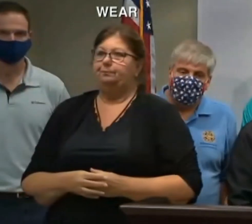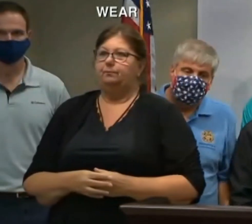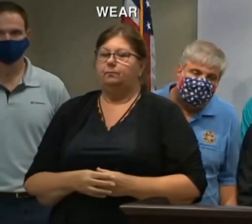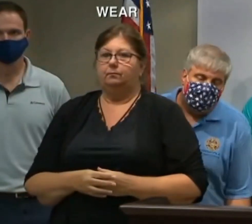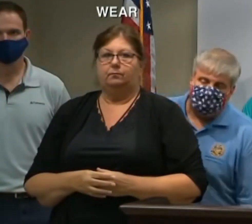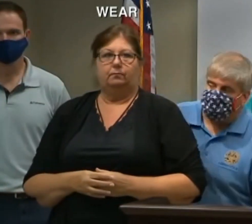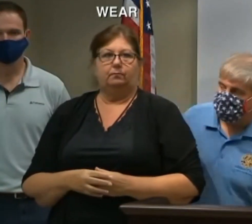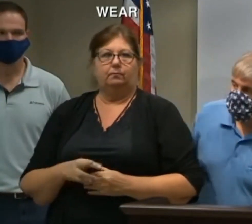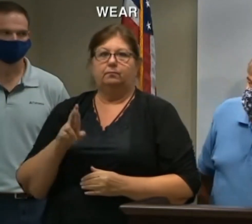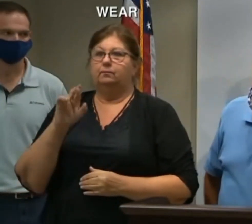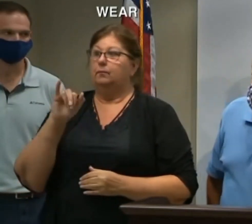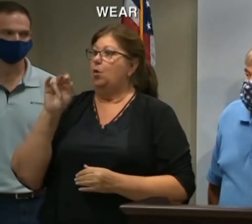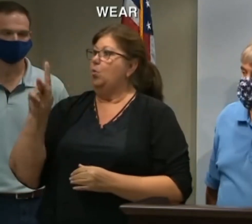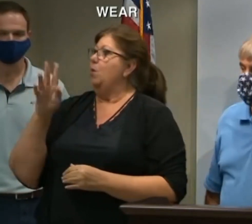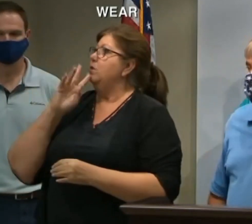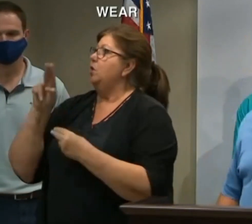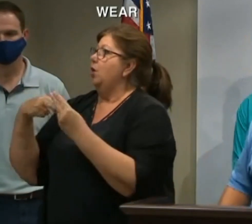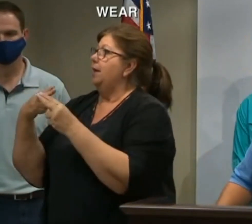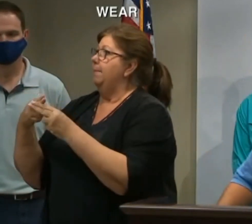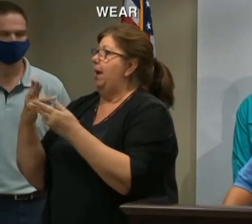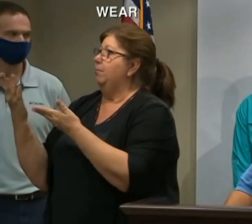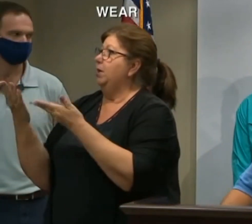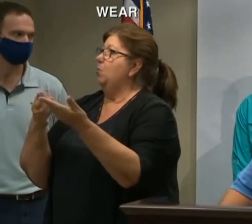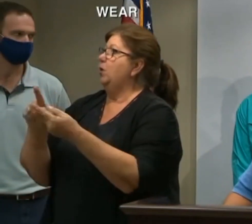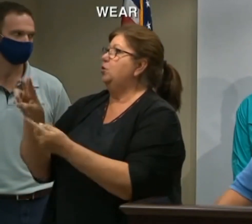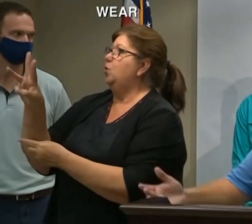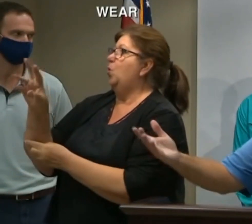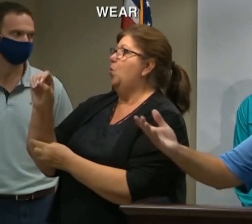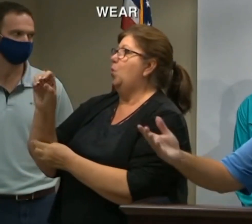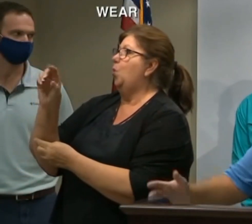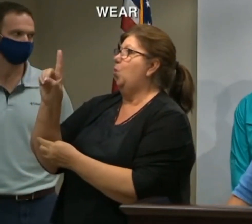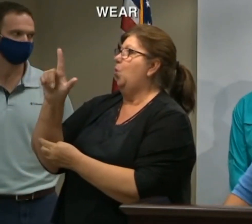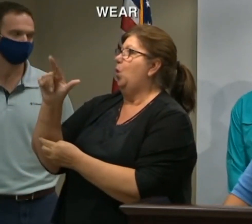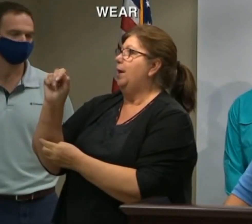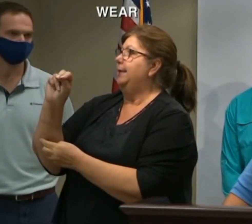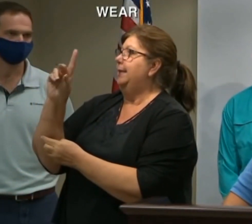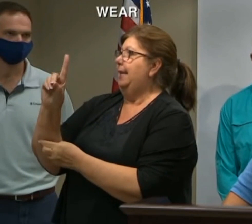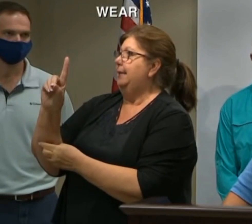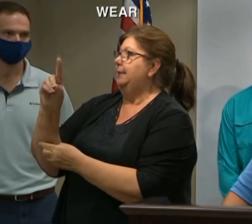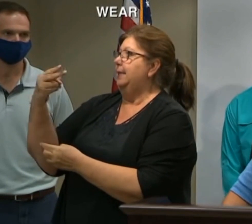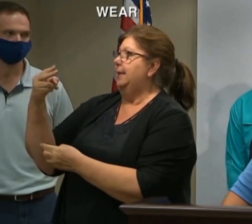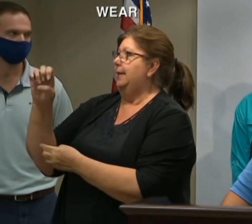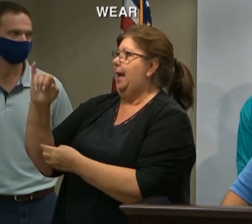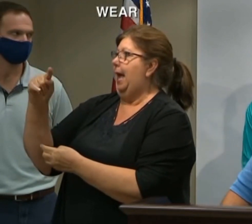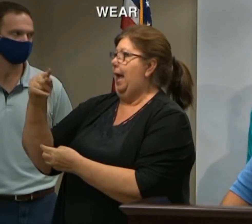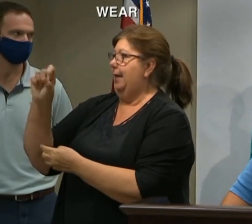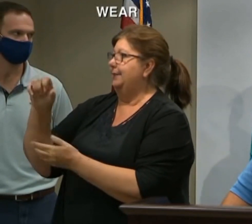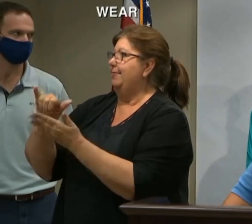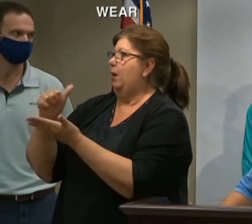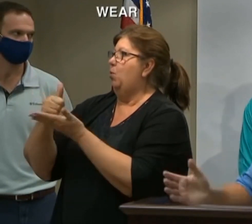rick we're talking about bringing one on to woodland heights uh for dealing with some of that the pensacola village i know doesn't have power i know